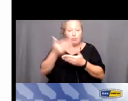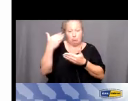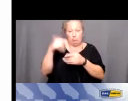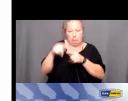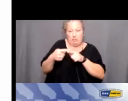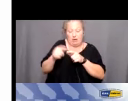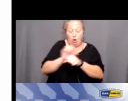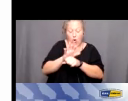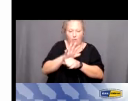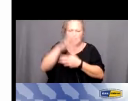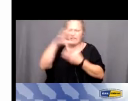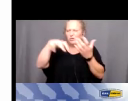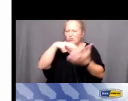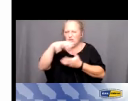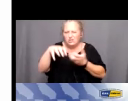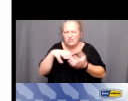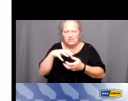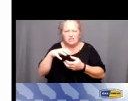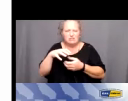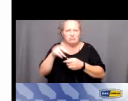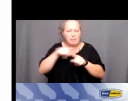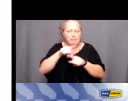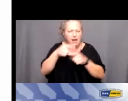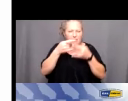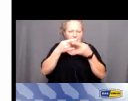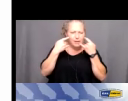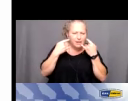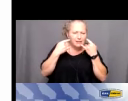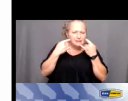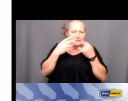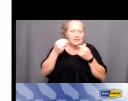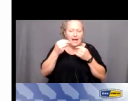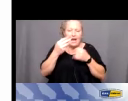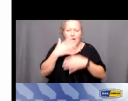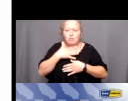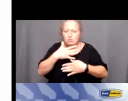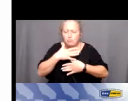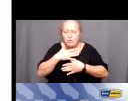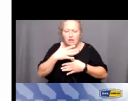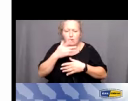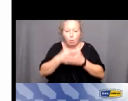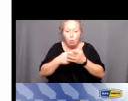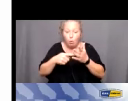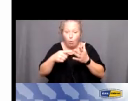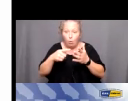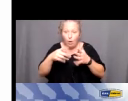of confusion about face coverings, masks, and respirators, and what was acceptable.